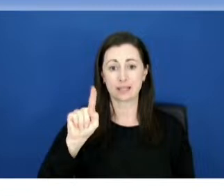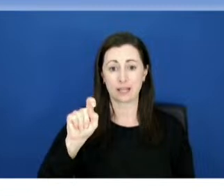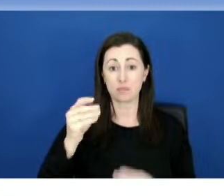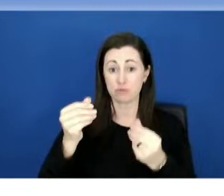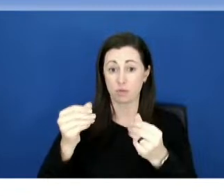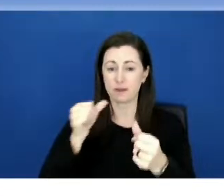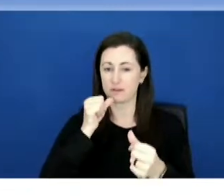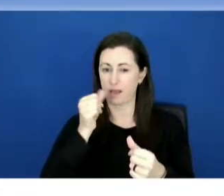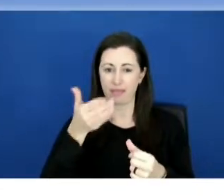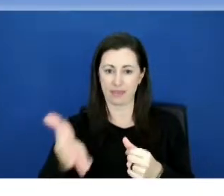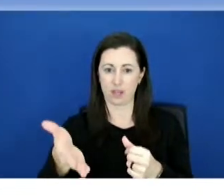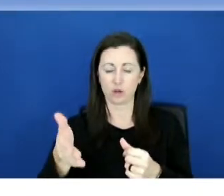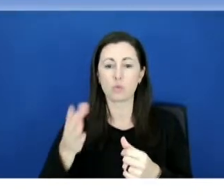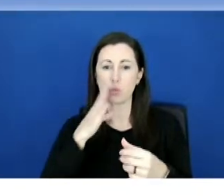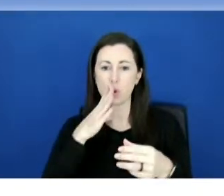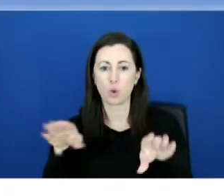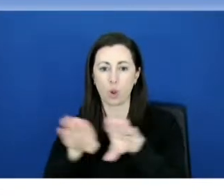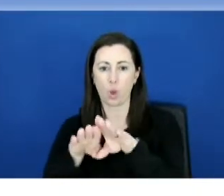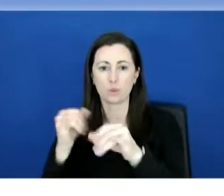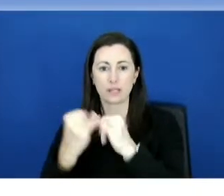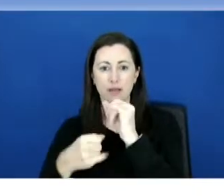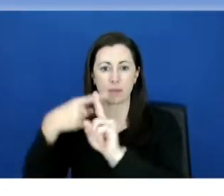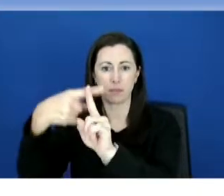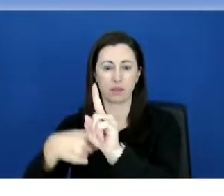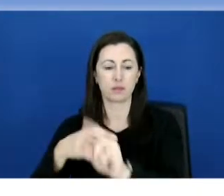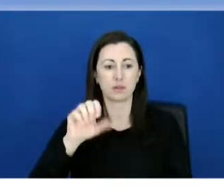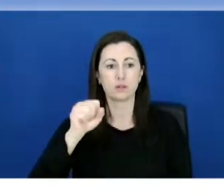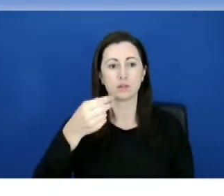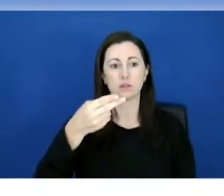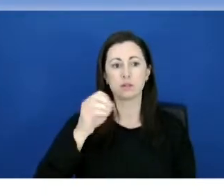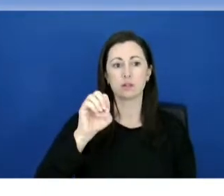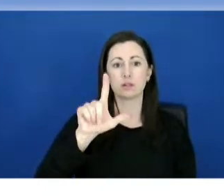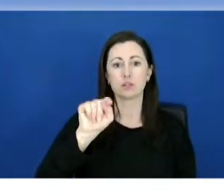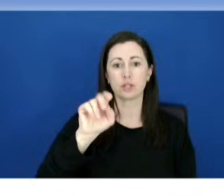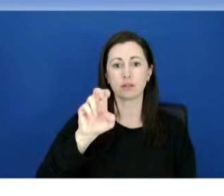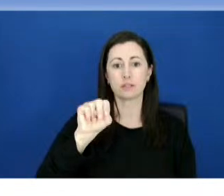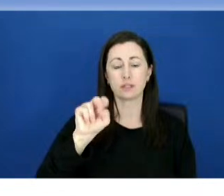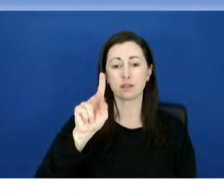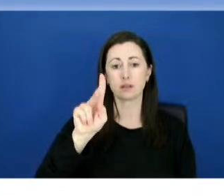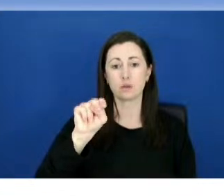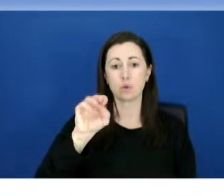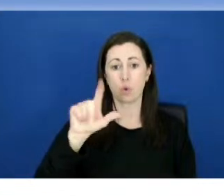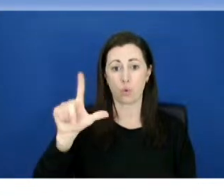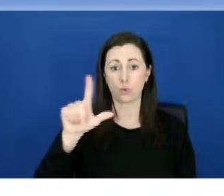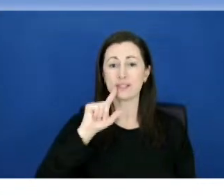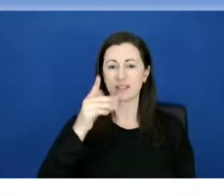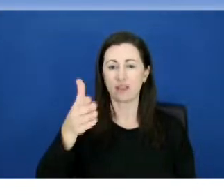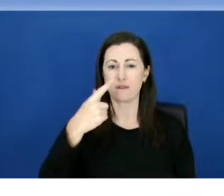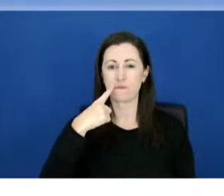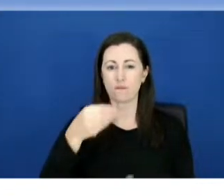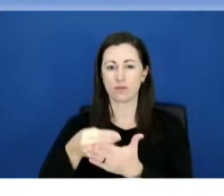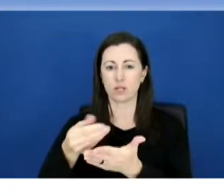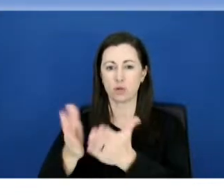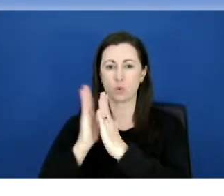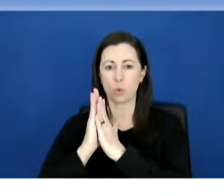THE WOODFORD ESTATES PROPERTY IS NOT ON HERE YET. THEY ARE SCHEDULED TO CLOSE AT